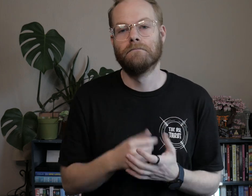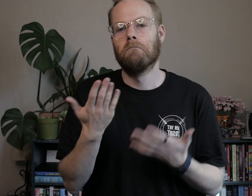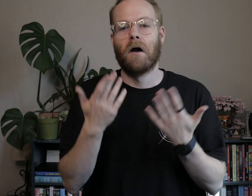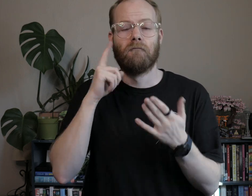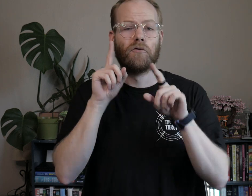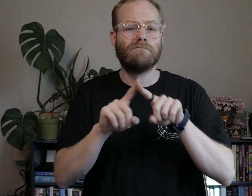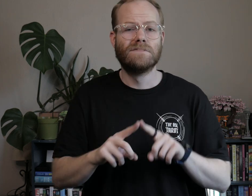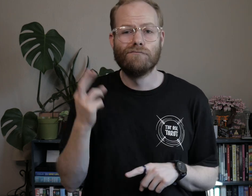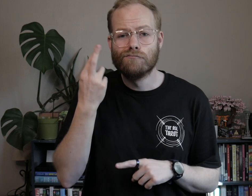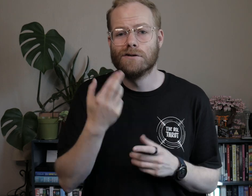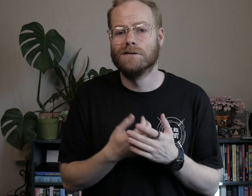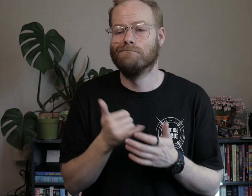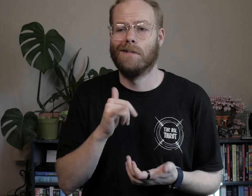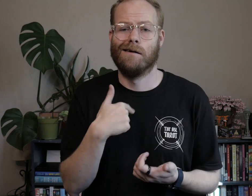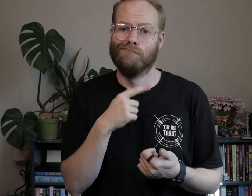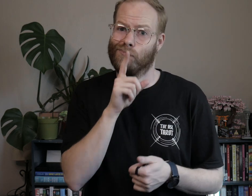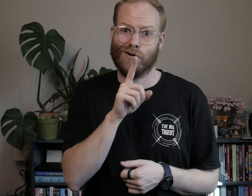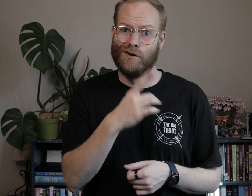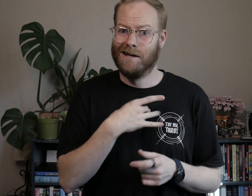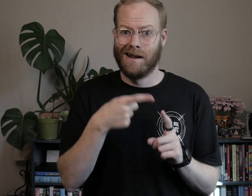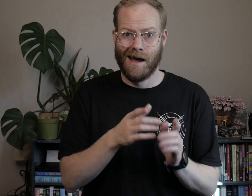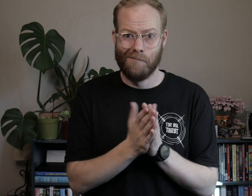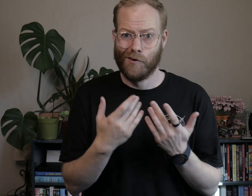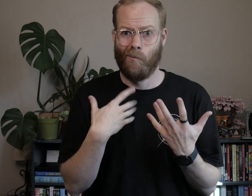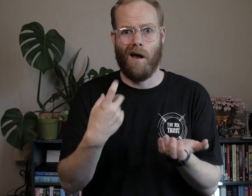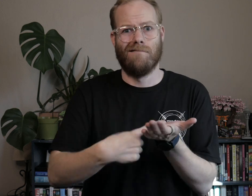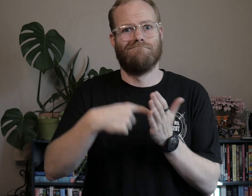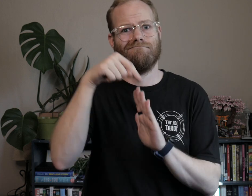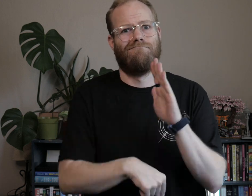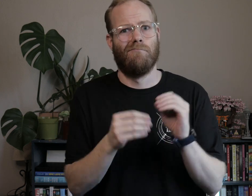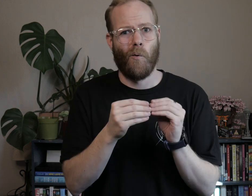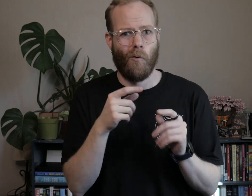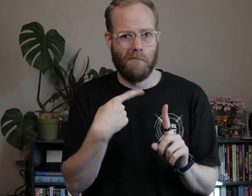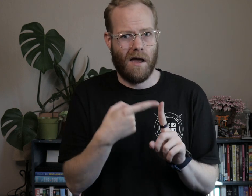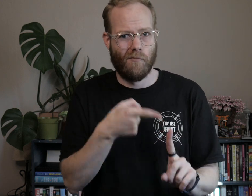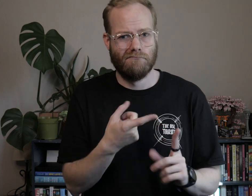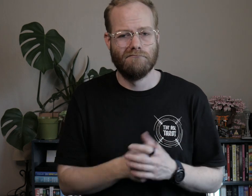and it might be for various reasons such as I really, really liked the book and want to talk more about it,